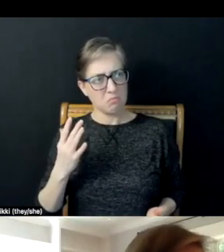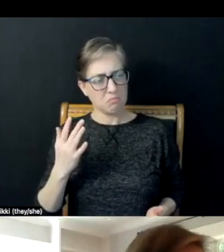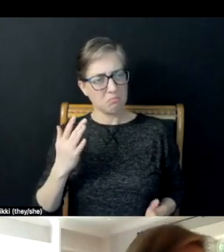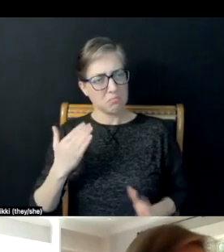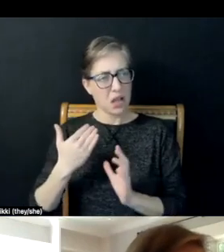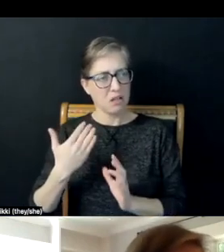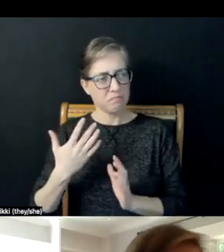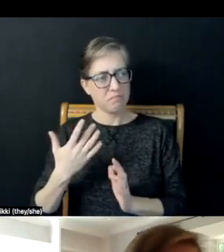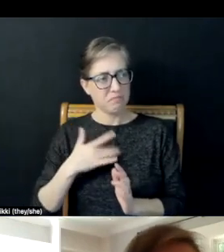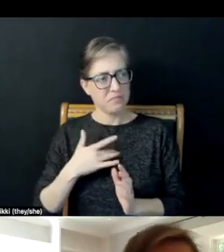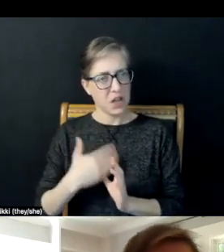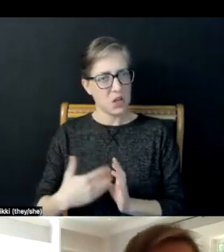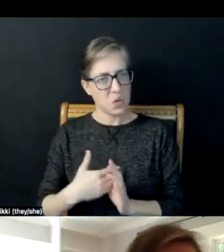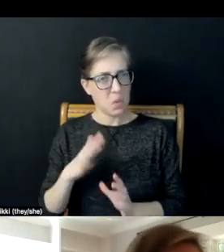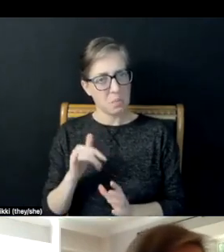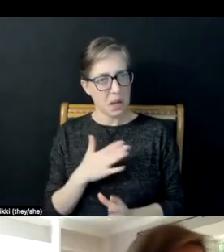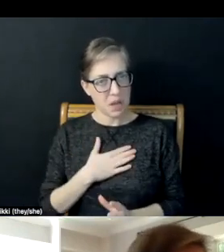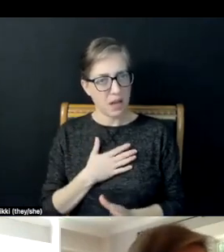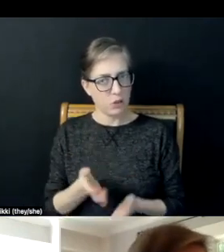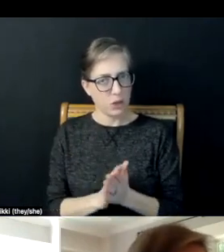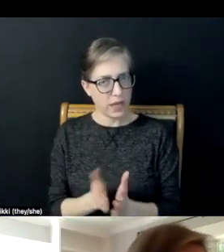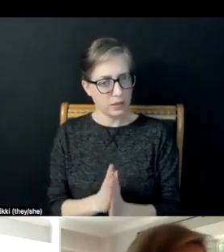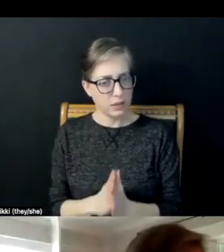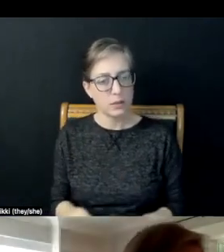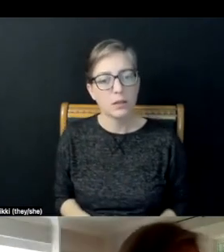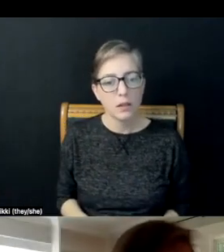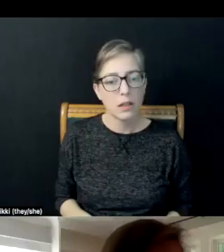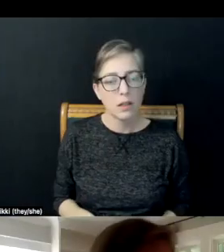Or another one, "I was treated as though I was being dramatic, the communication was poor,